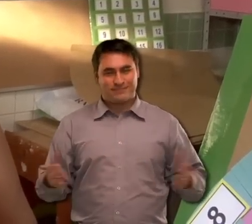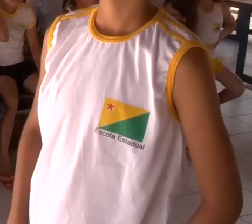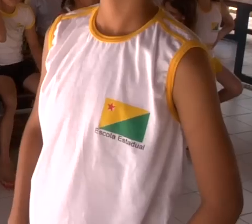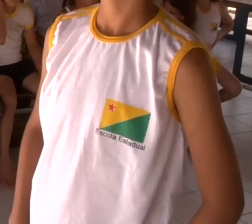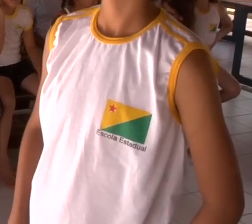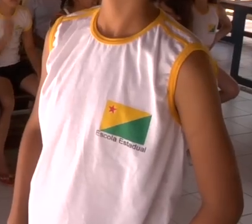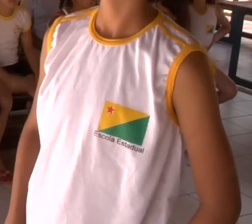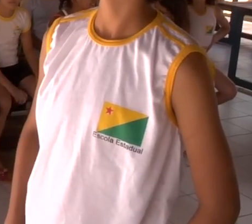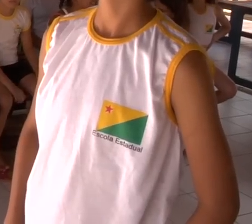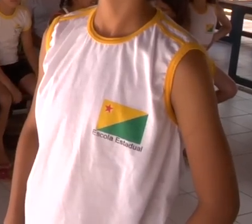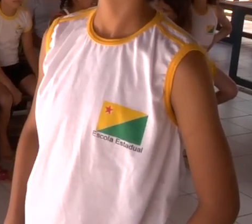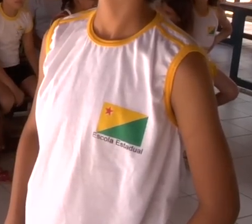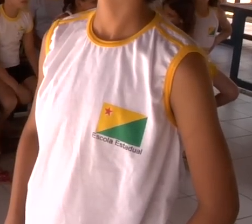Do you like school?